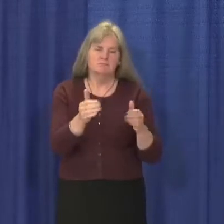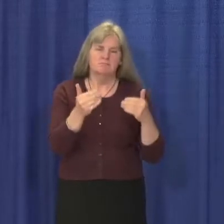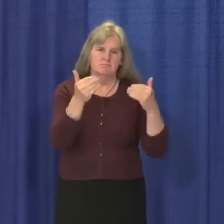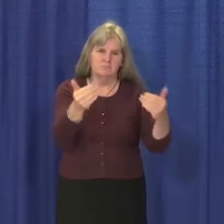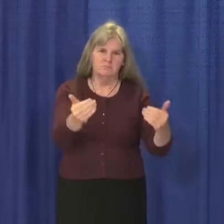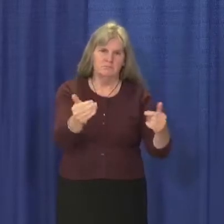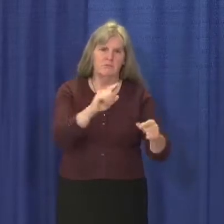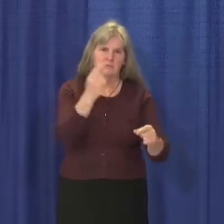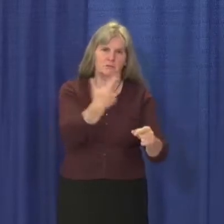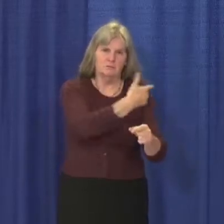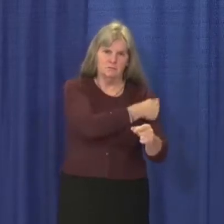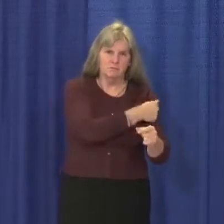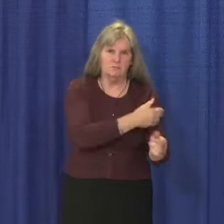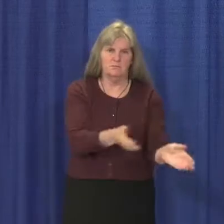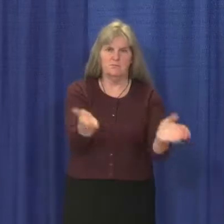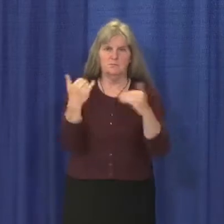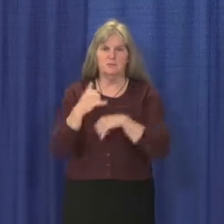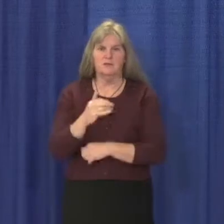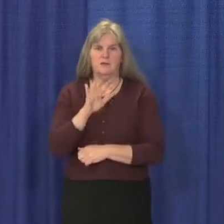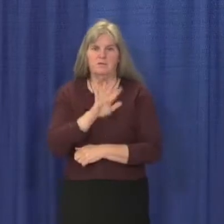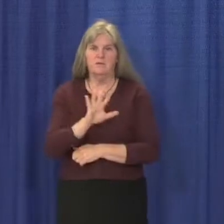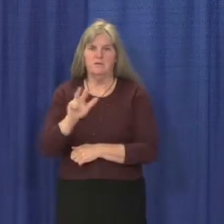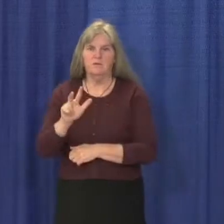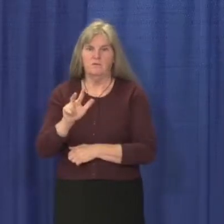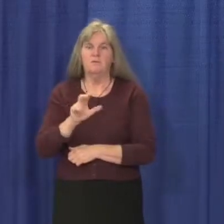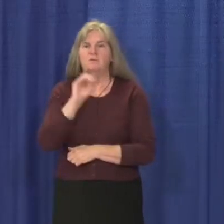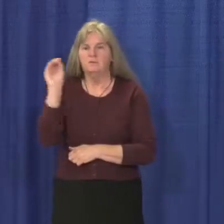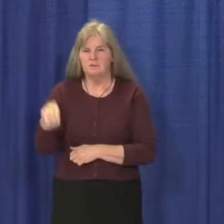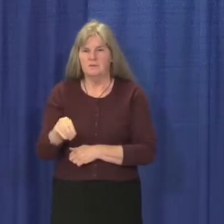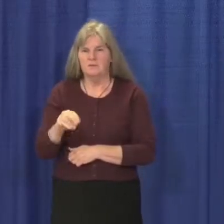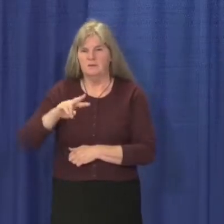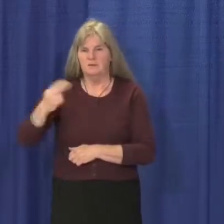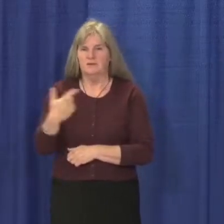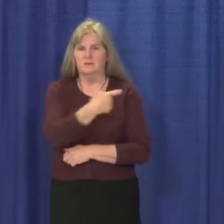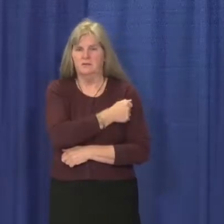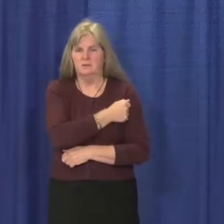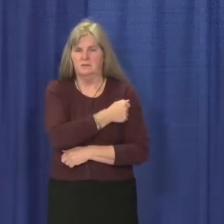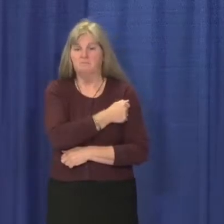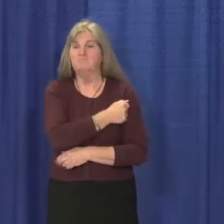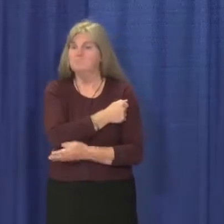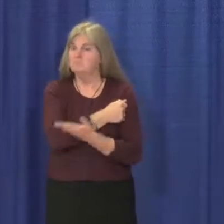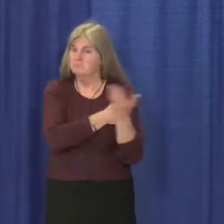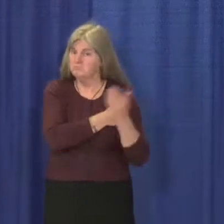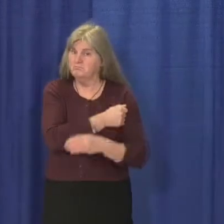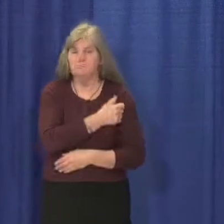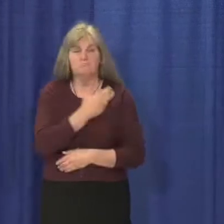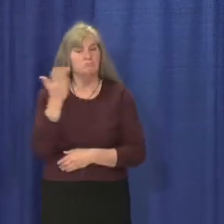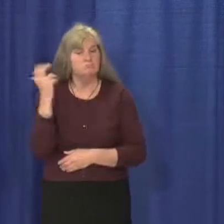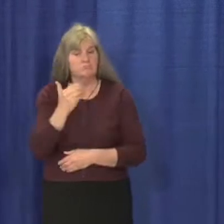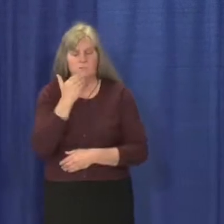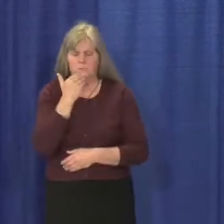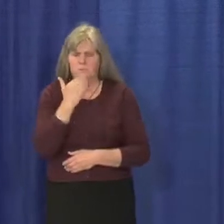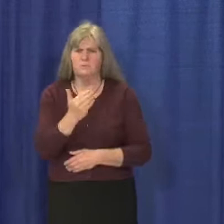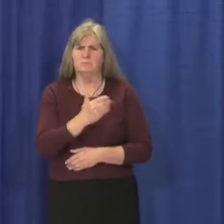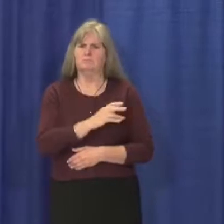have received their first shot and 53 percent have received their second shot.